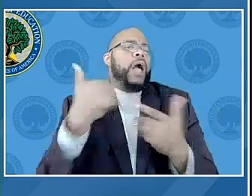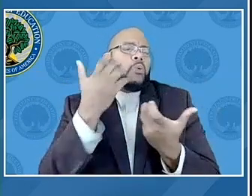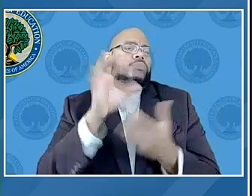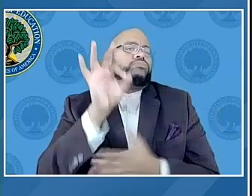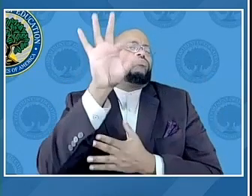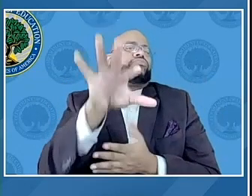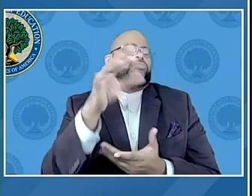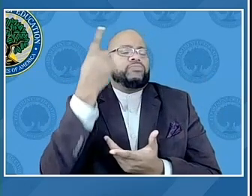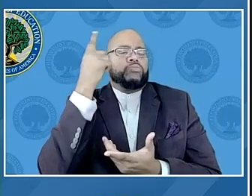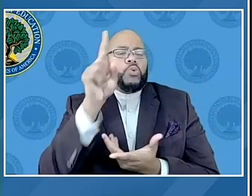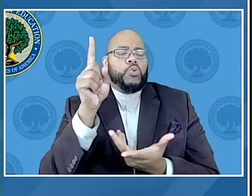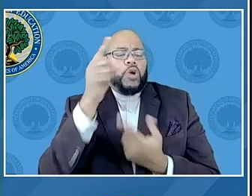consideration of the group.